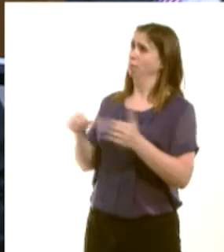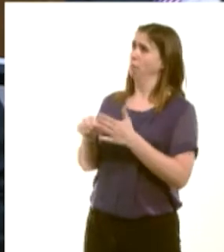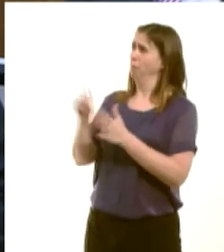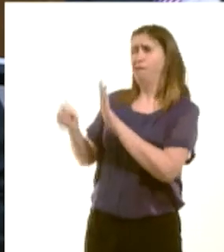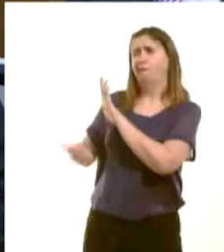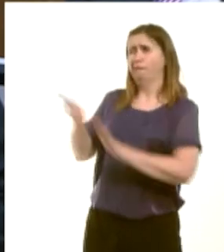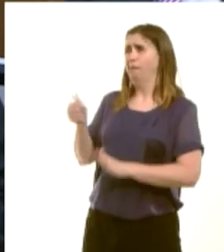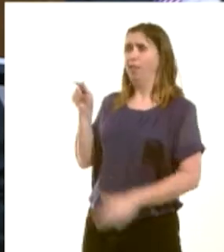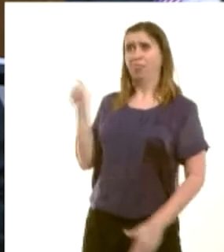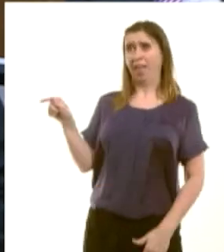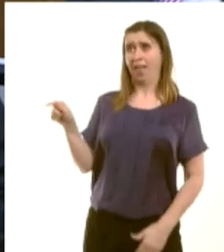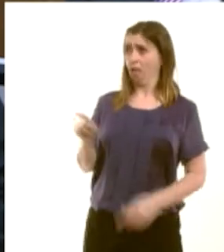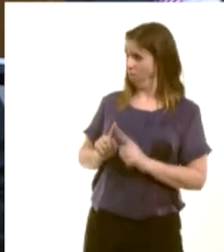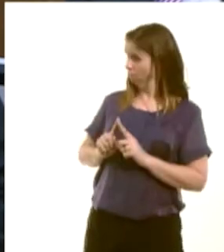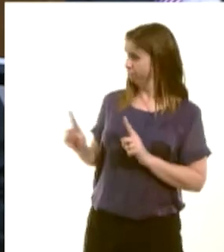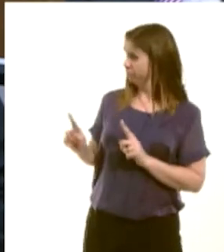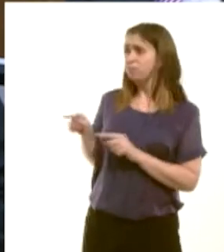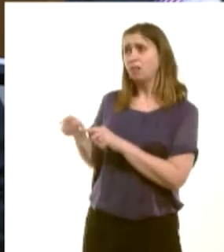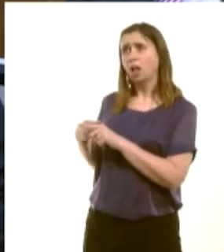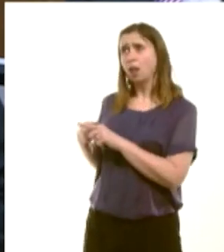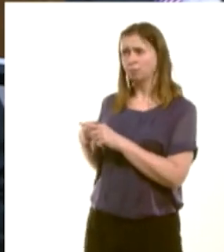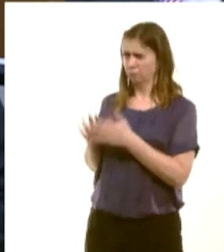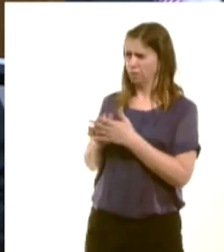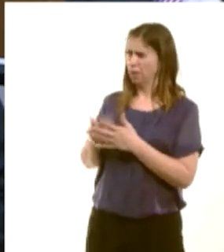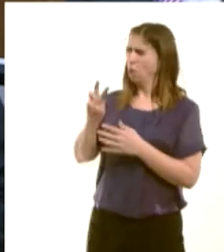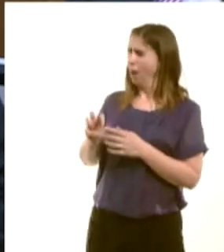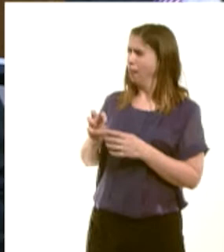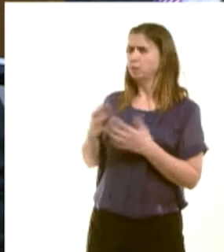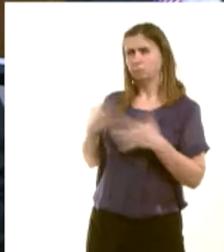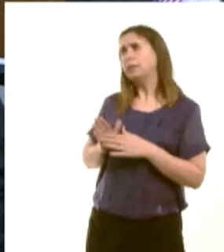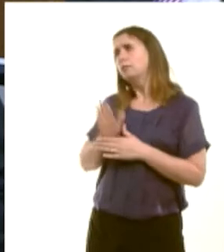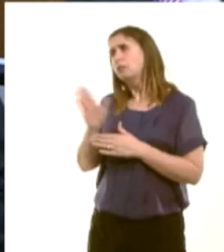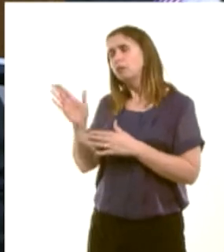of his constituents, that does mean accessing hospitals in Shropshire. His constituents